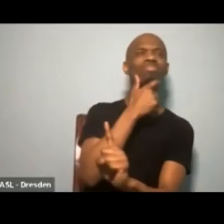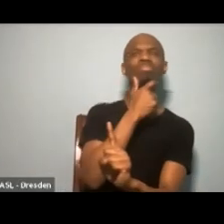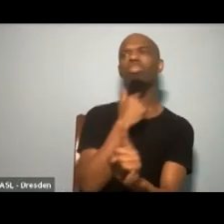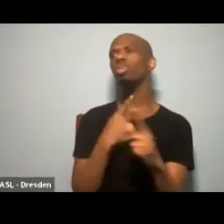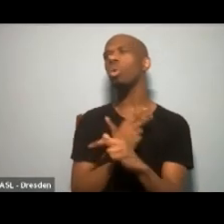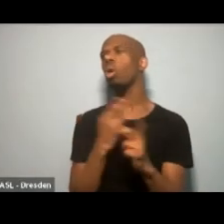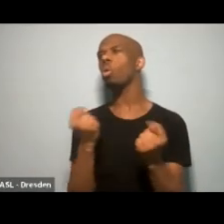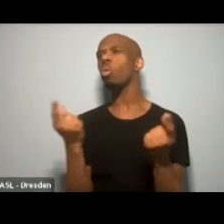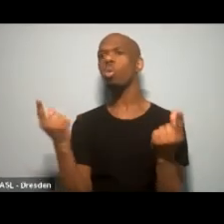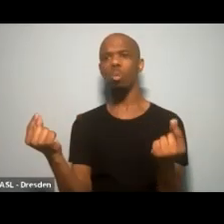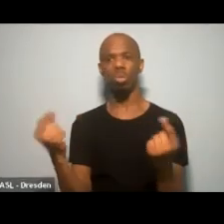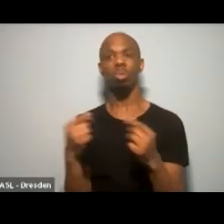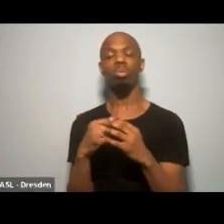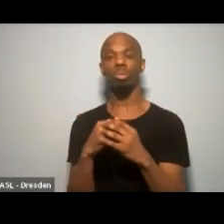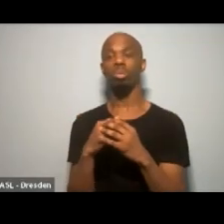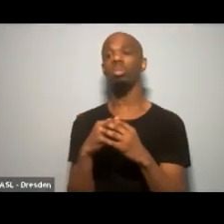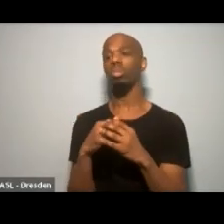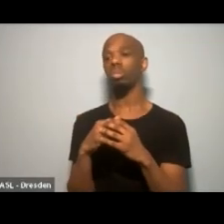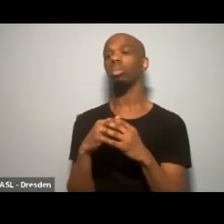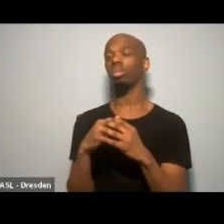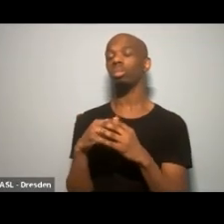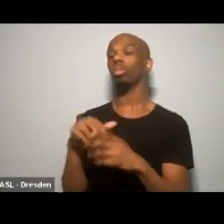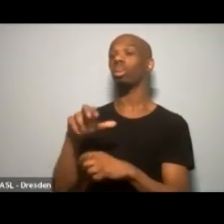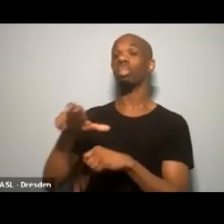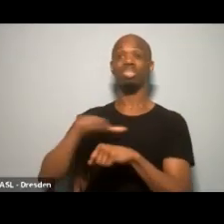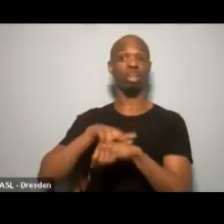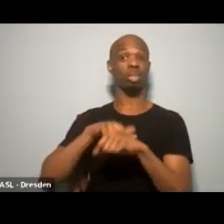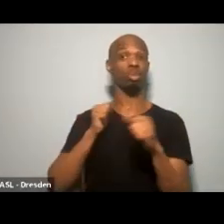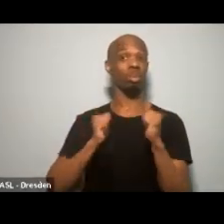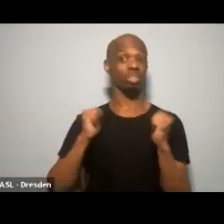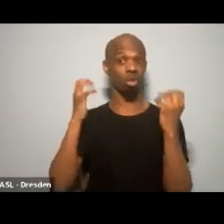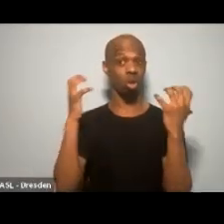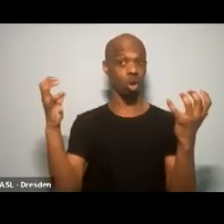In the National Theatre, we host the National Troupe of Nigeria.